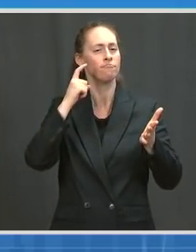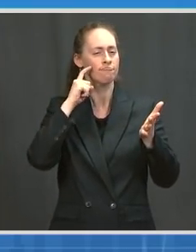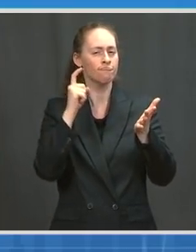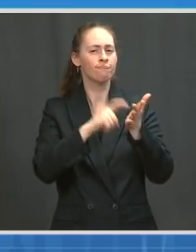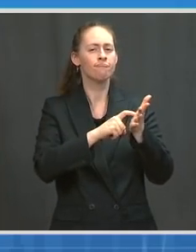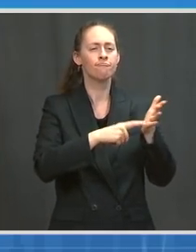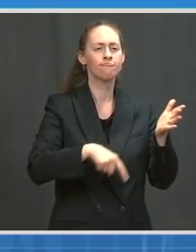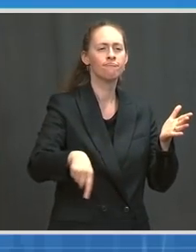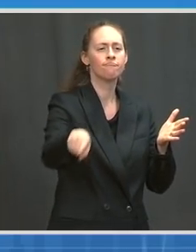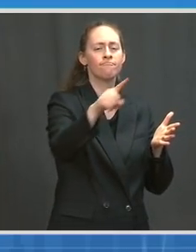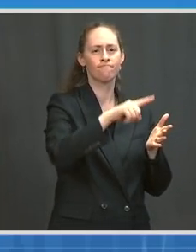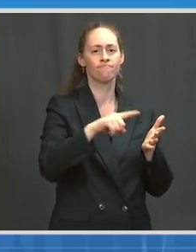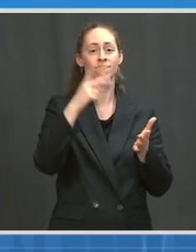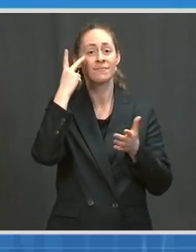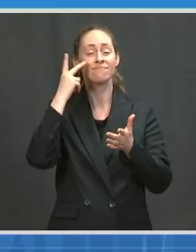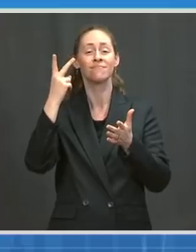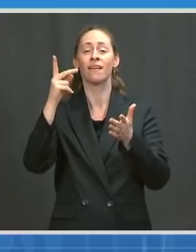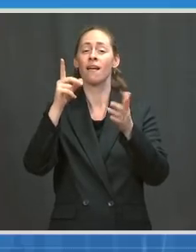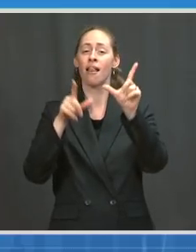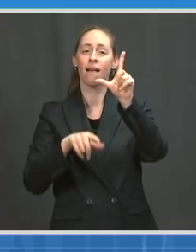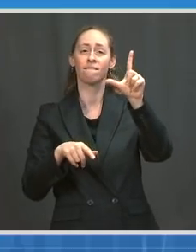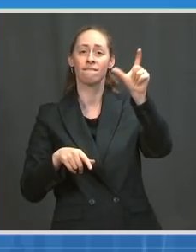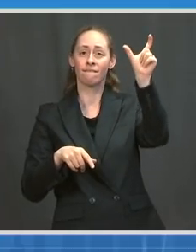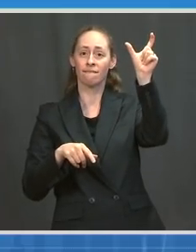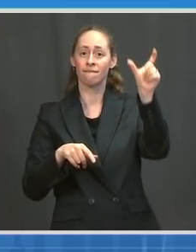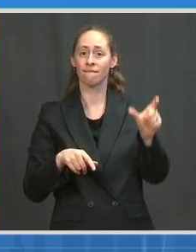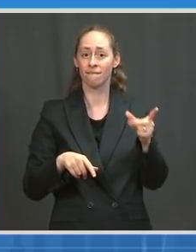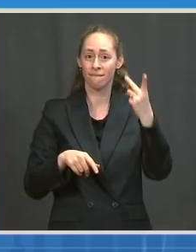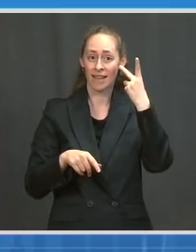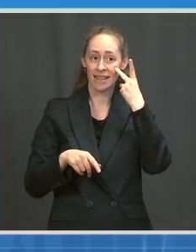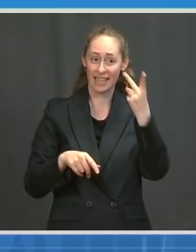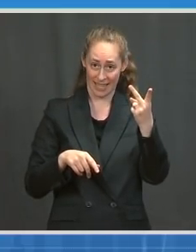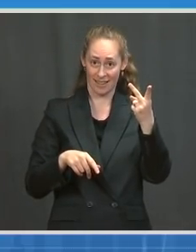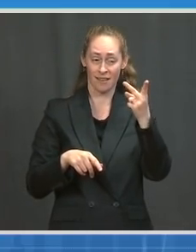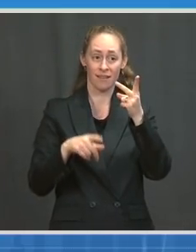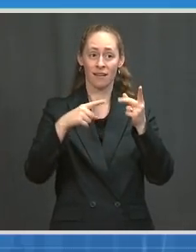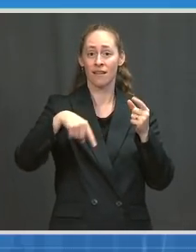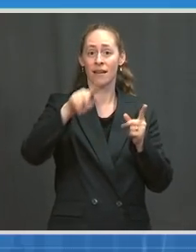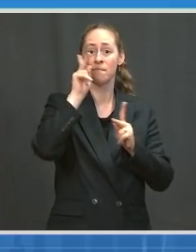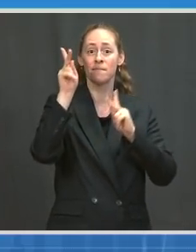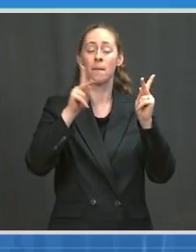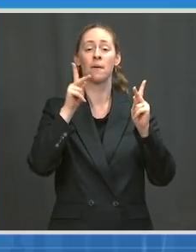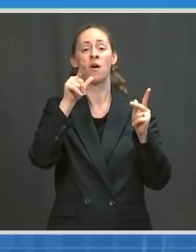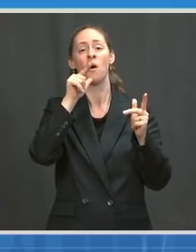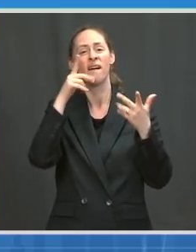if individuals before vaccination -- you could see that the cross reactivity